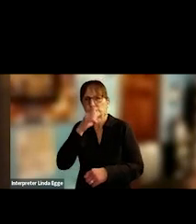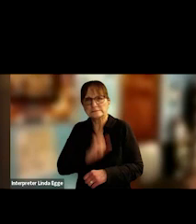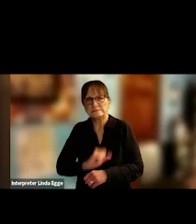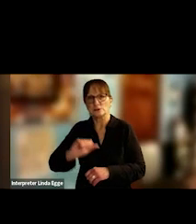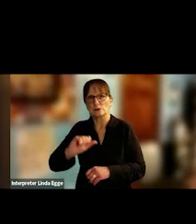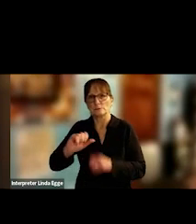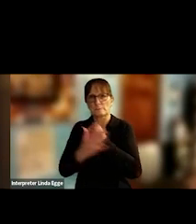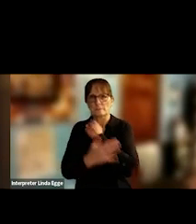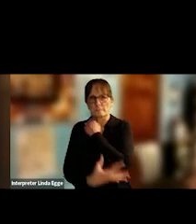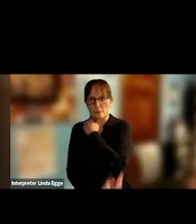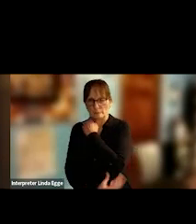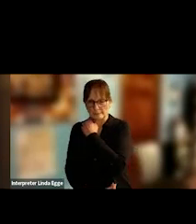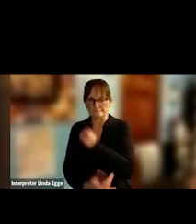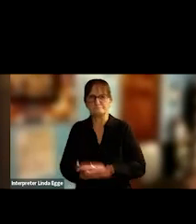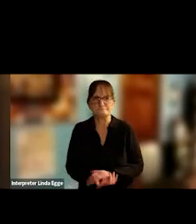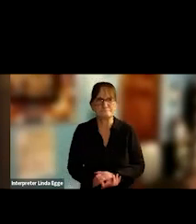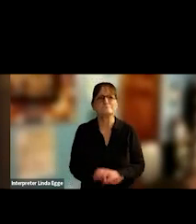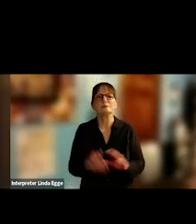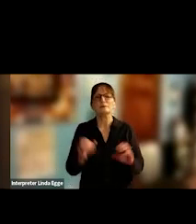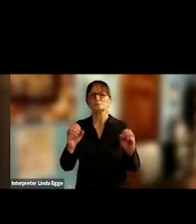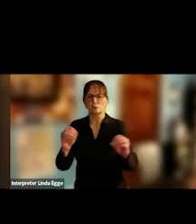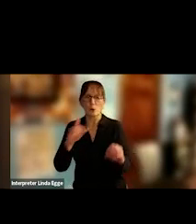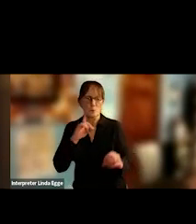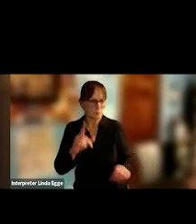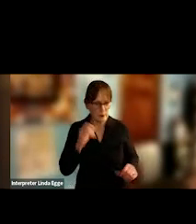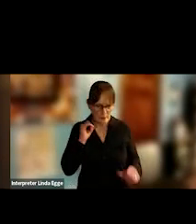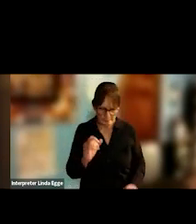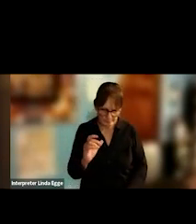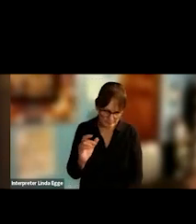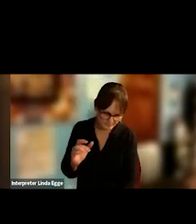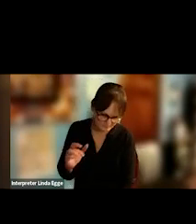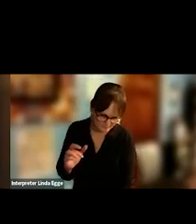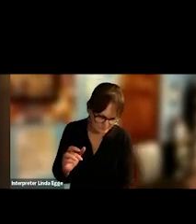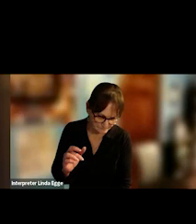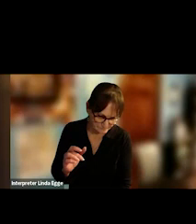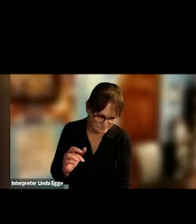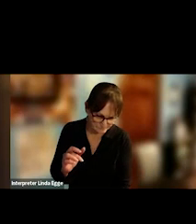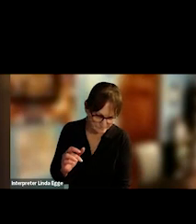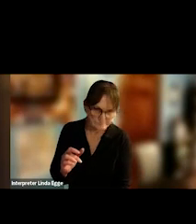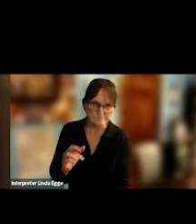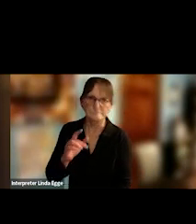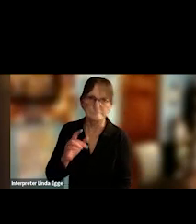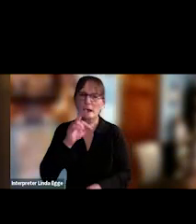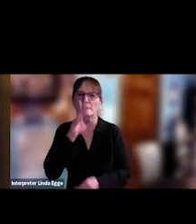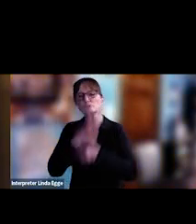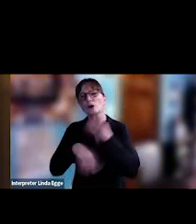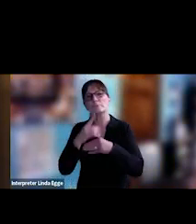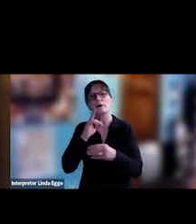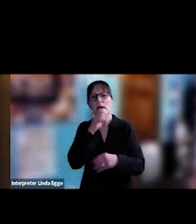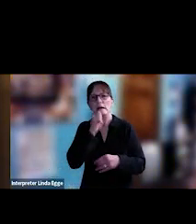Oh, too quick. There we go. So I'm gonna start my presentation just by talking a little bit about ageism and inequities,